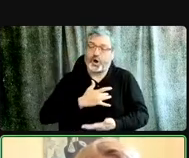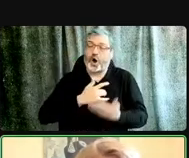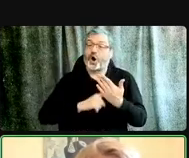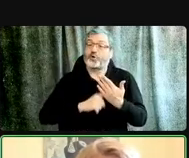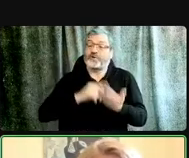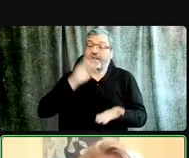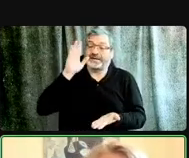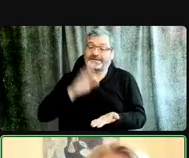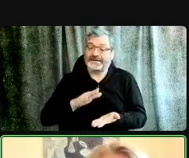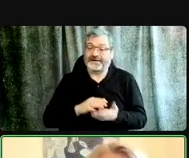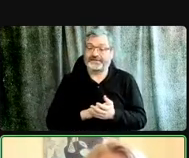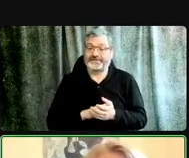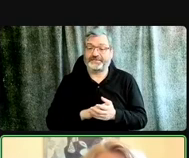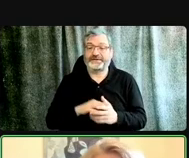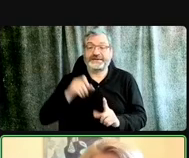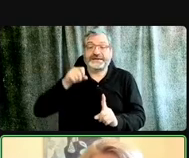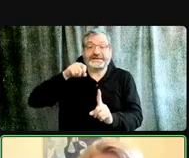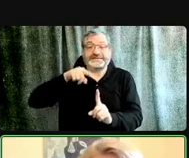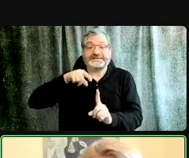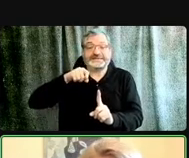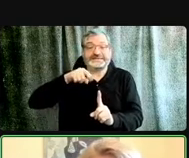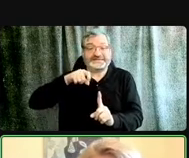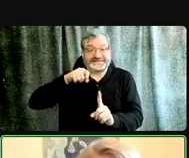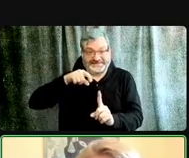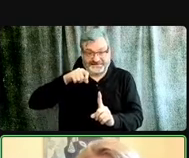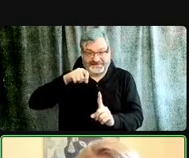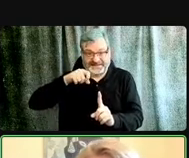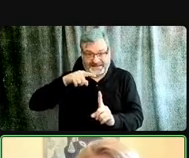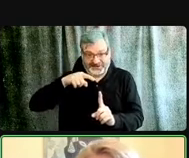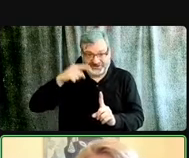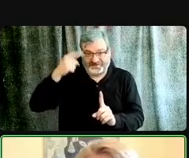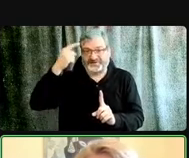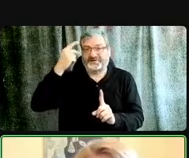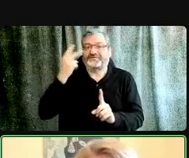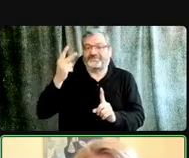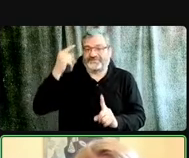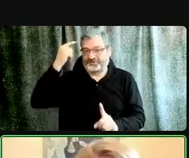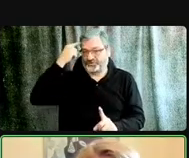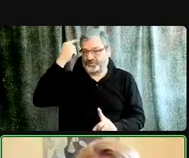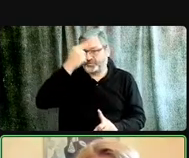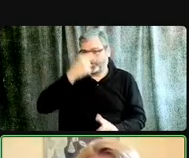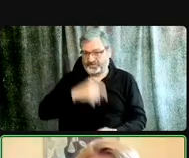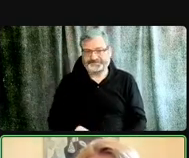of course, reduction in symptoms of anxiety and or depression.